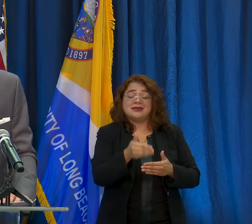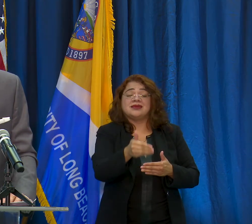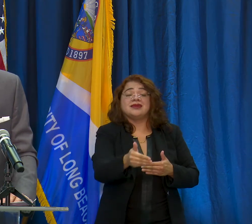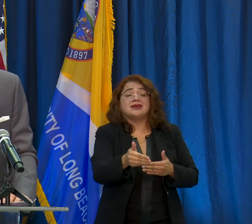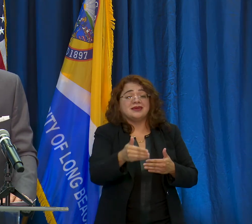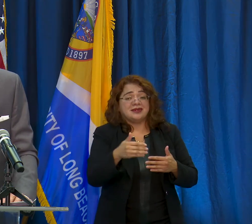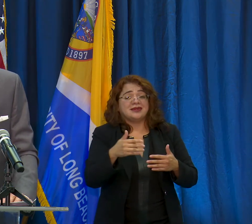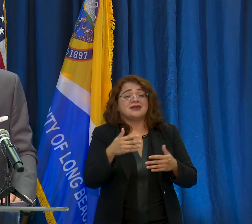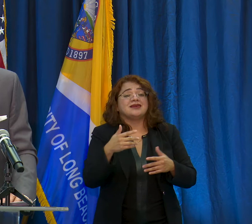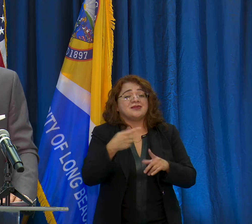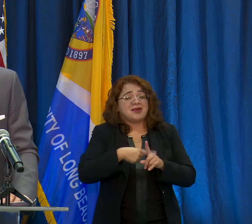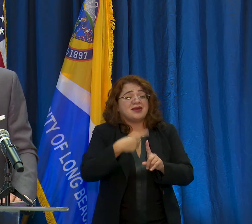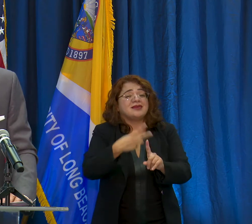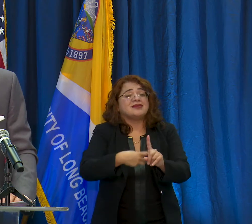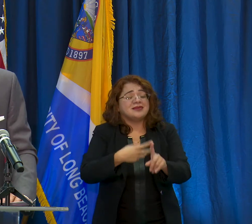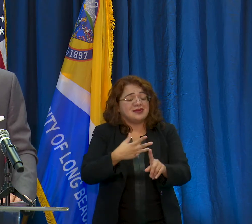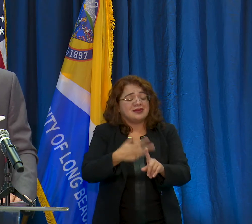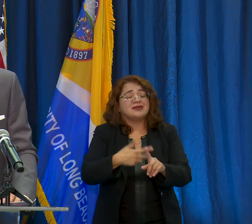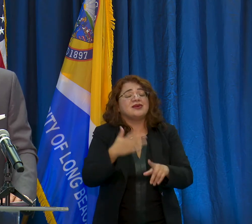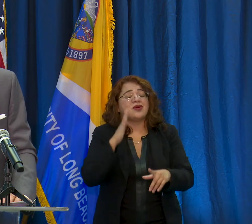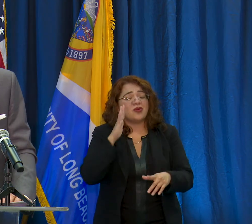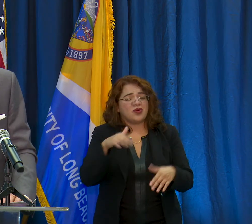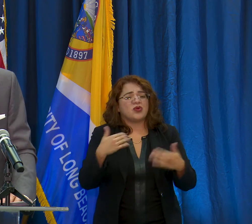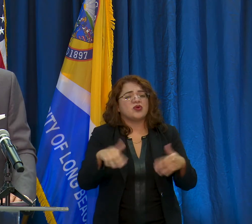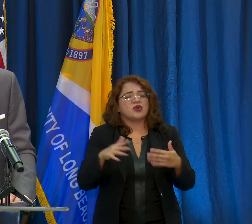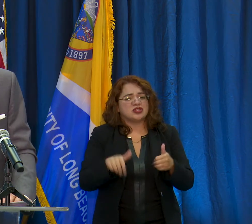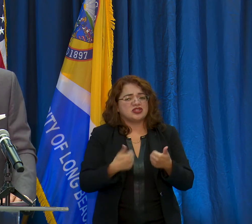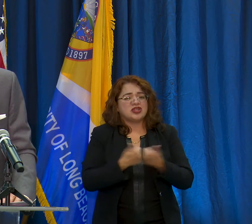as well as the national economy, but your Economic Development Department,